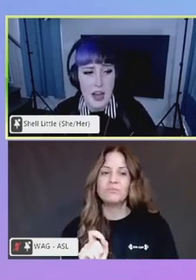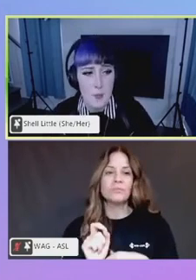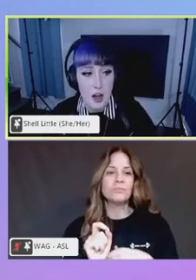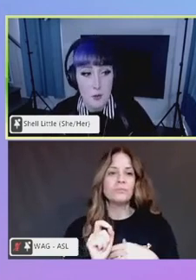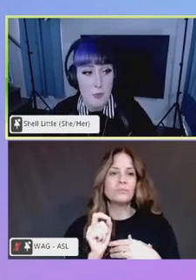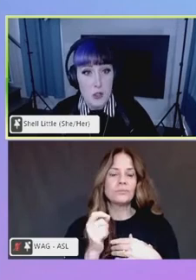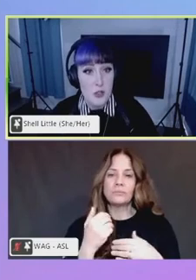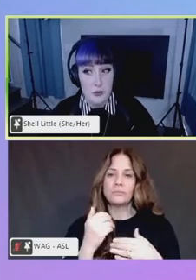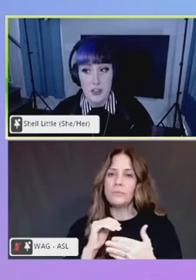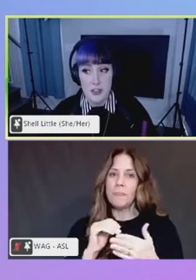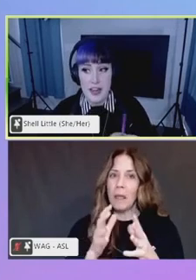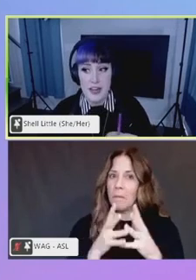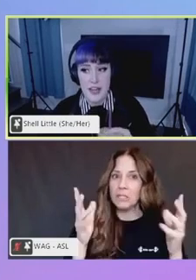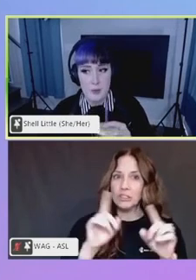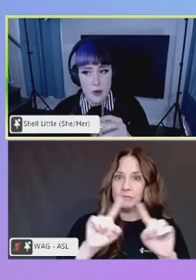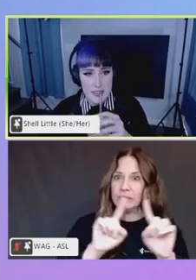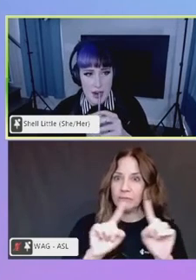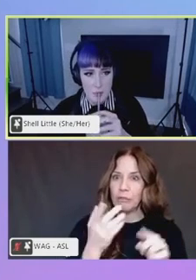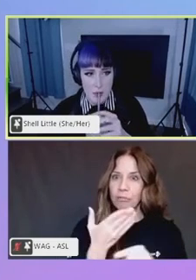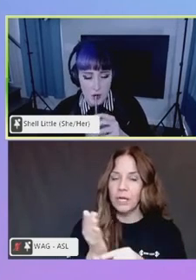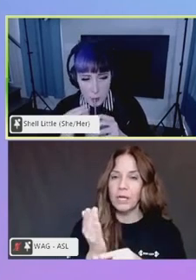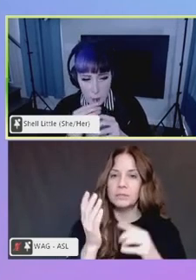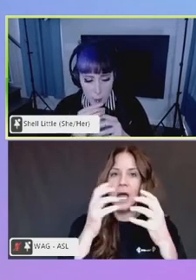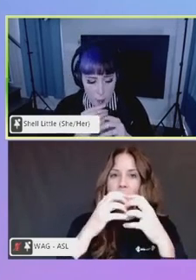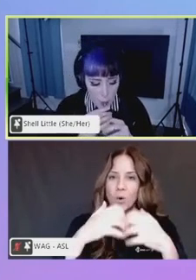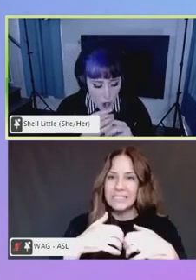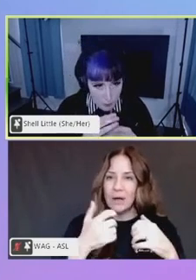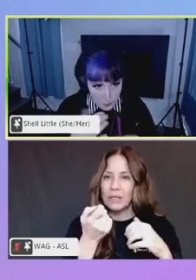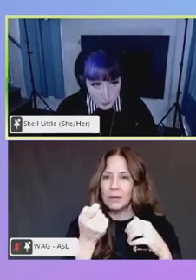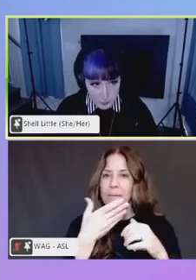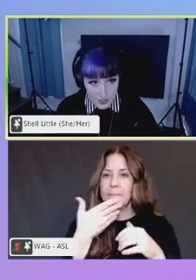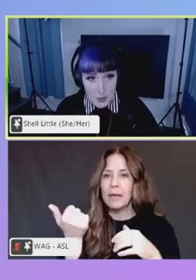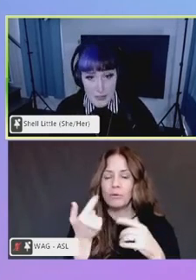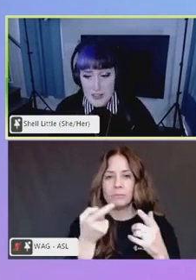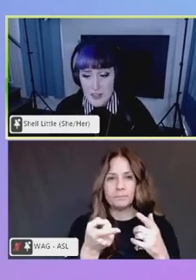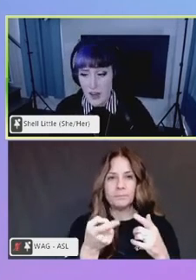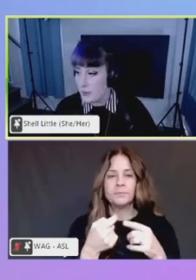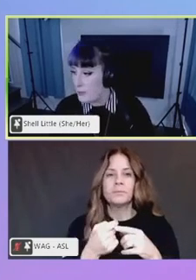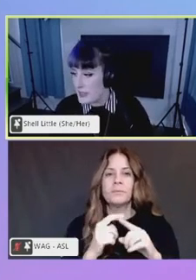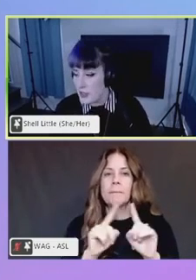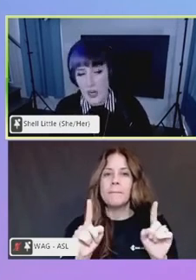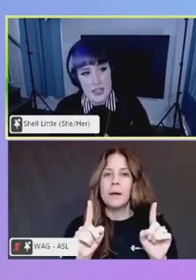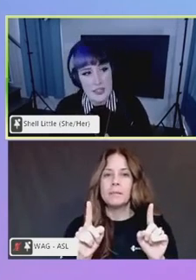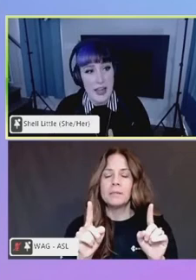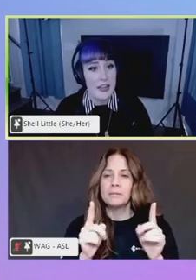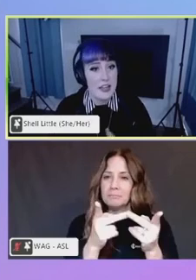On the screen right now, I have a great inclusive designs roll I pulled off line and it has like about 15